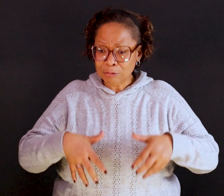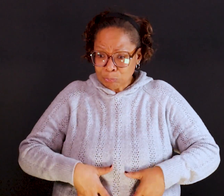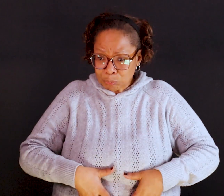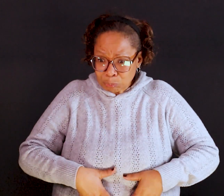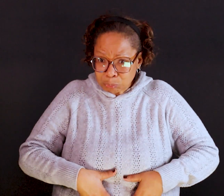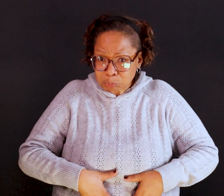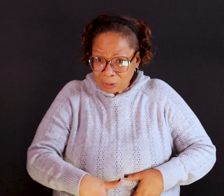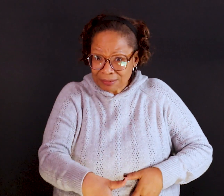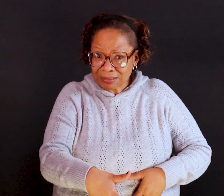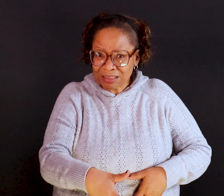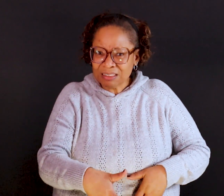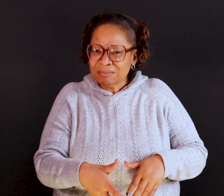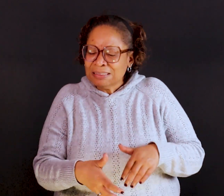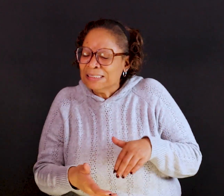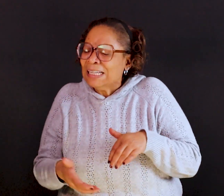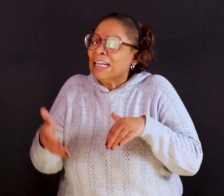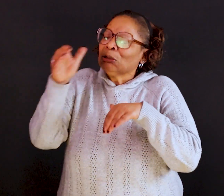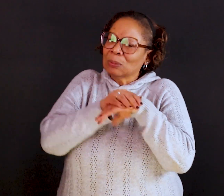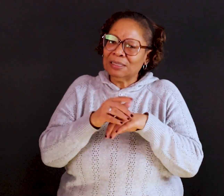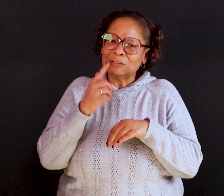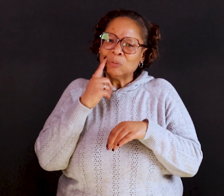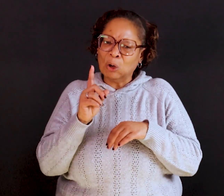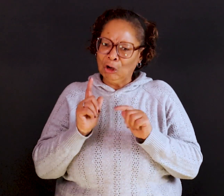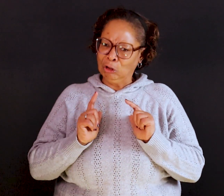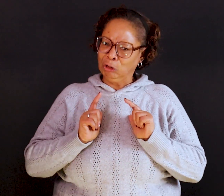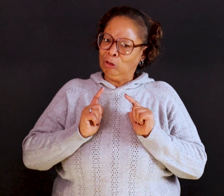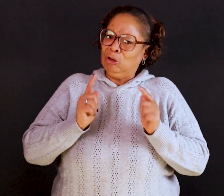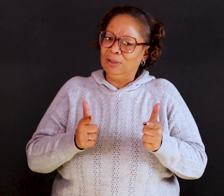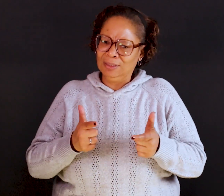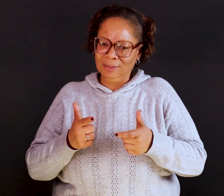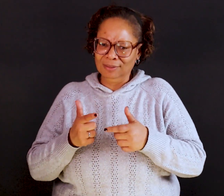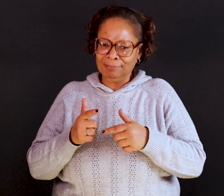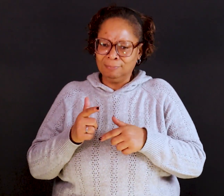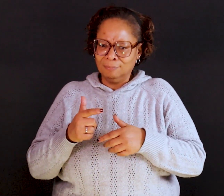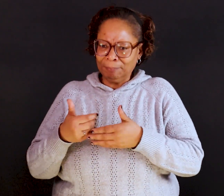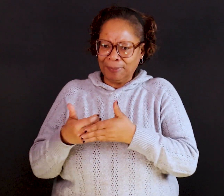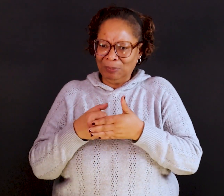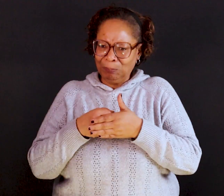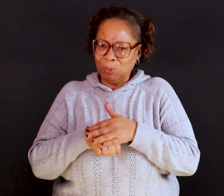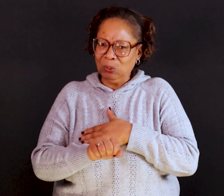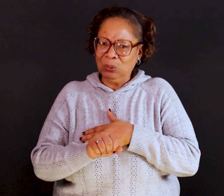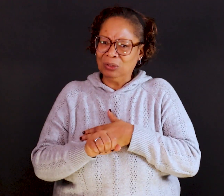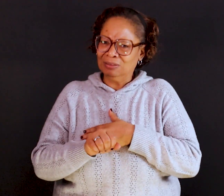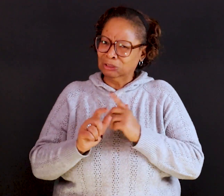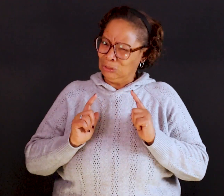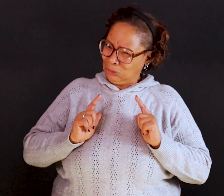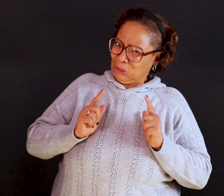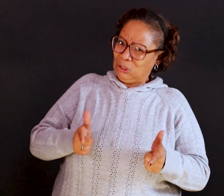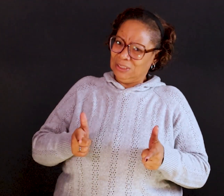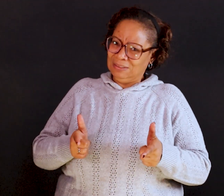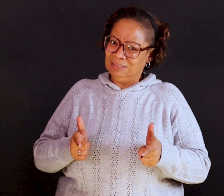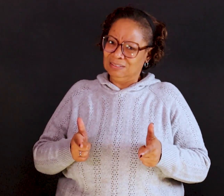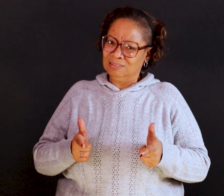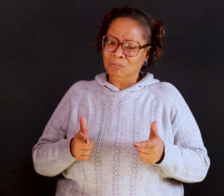increases the risk of premature labor.